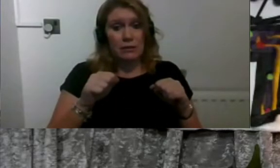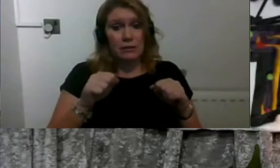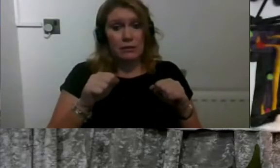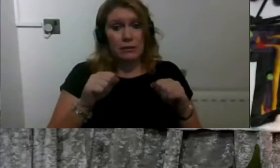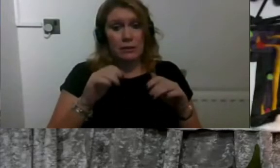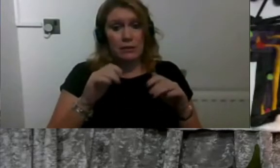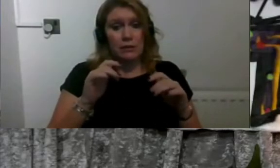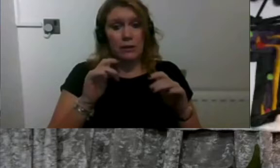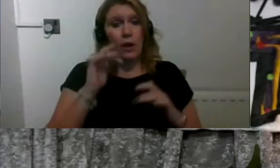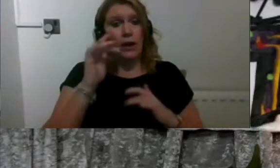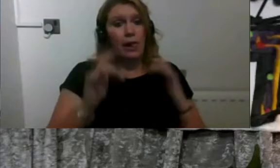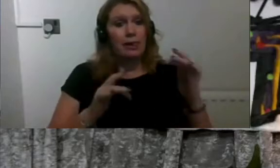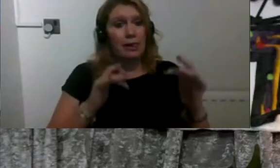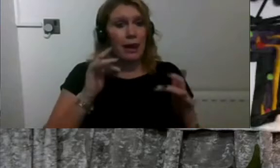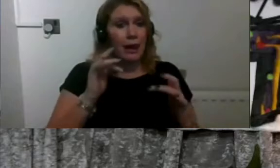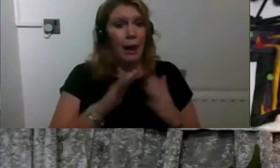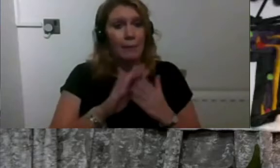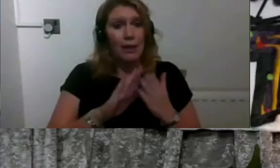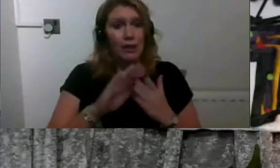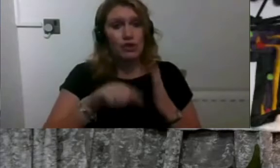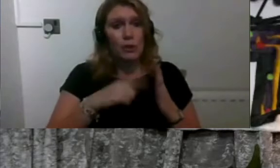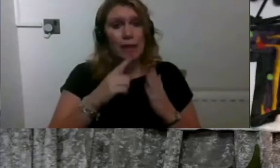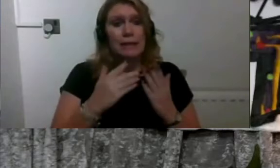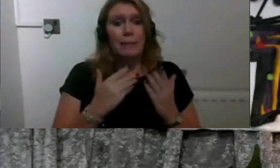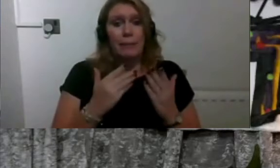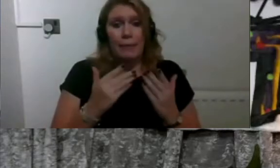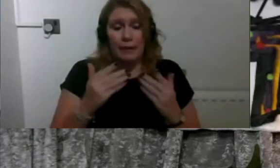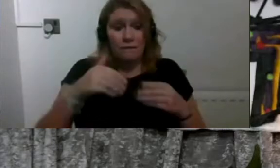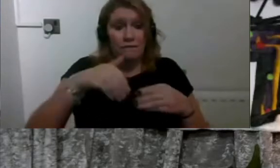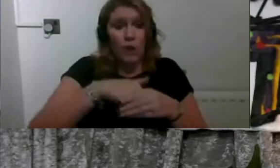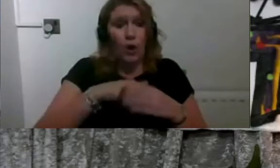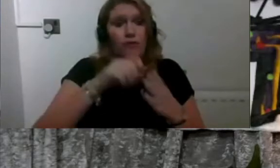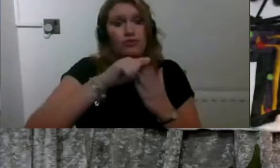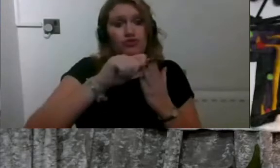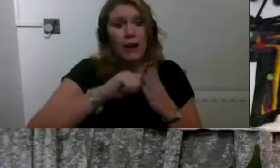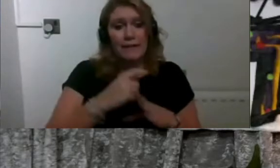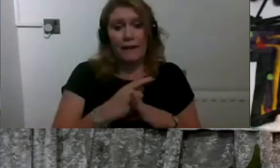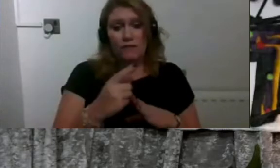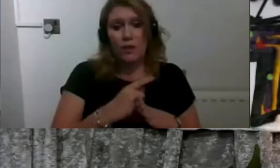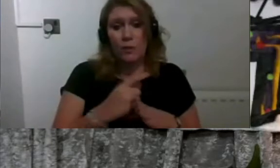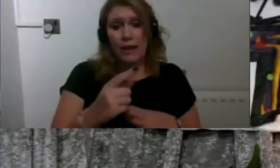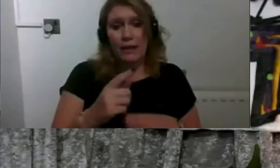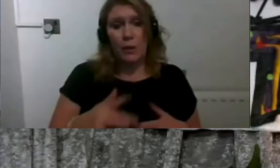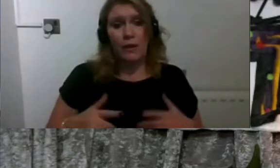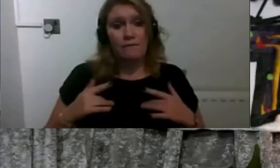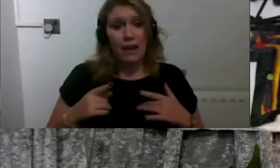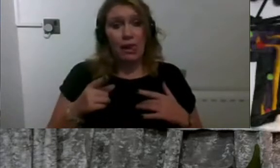group, Julie has been joining it awryting every week. So I think this is one of the